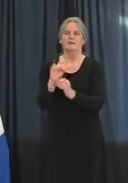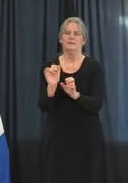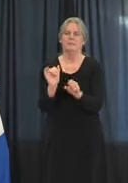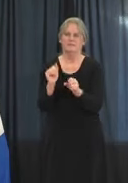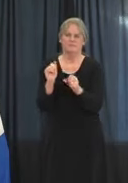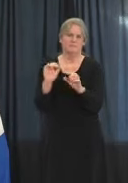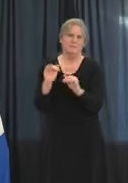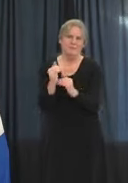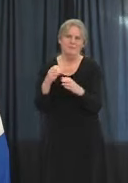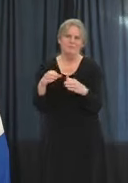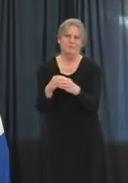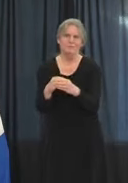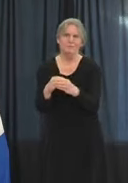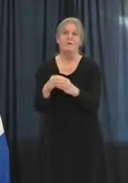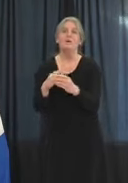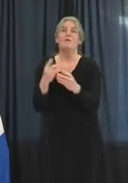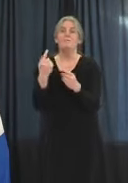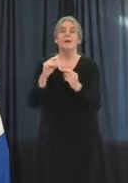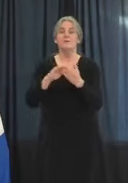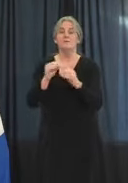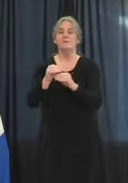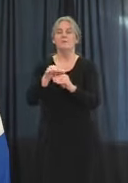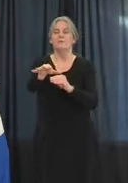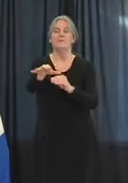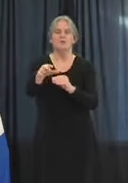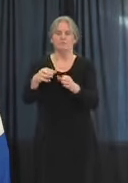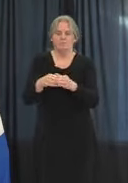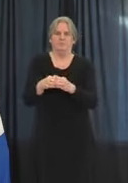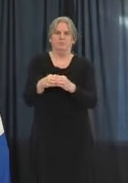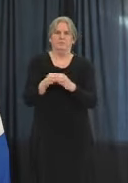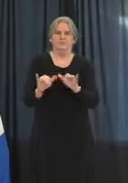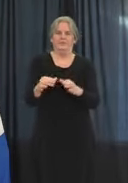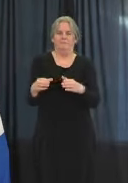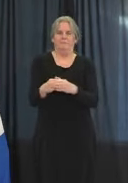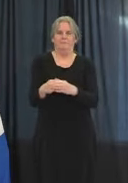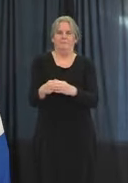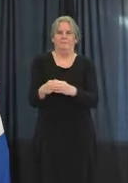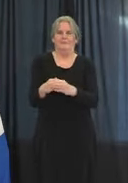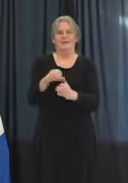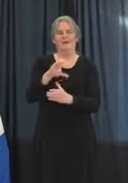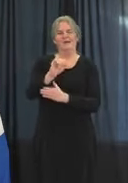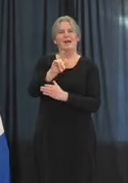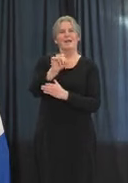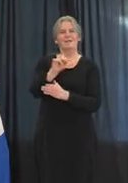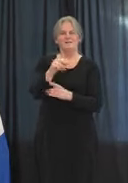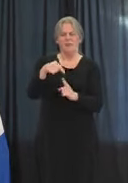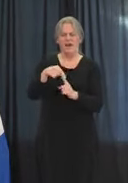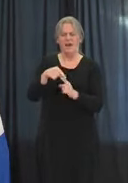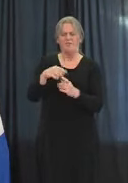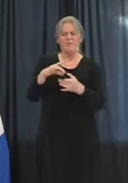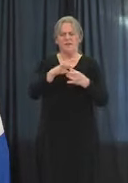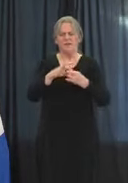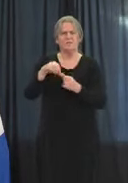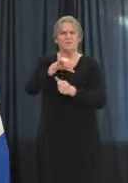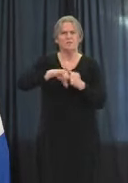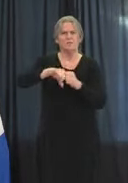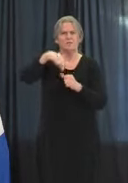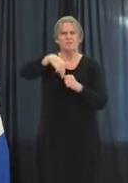community transmission occurring from these clusters. A cluster is a group of related cases.